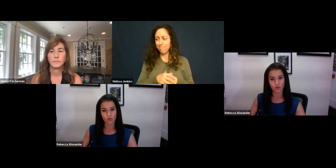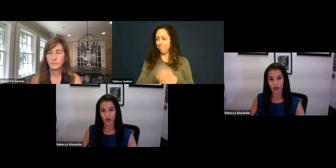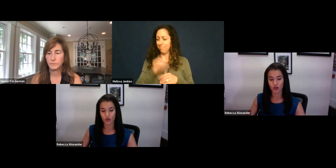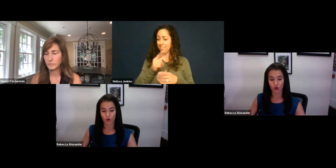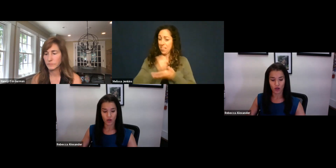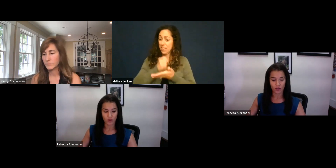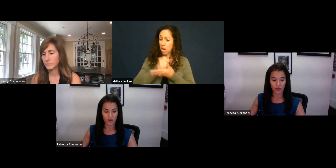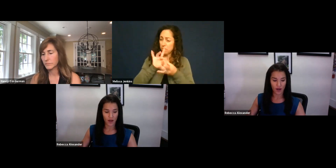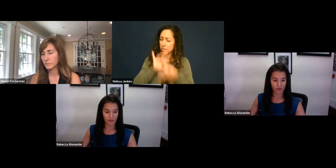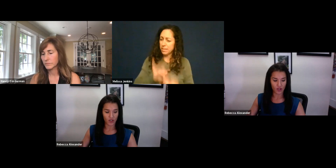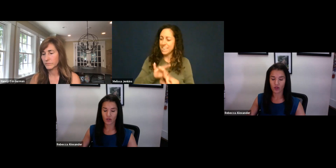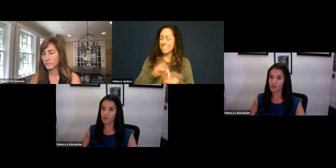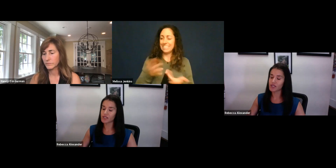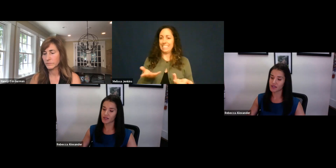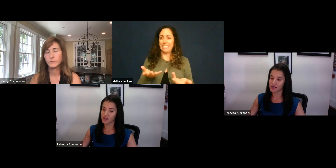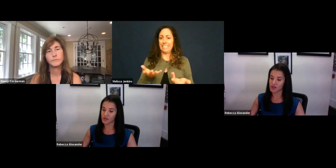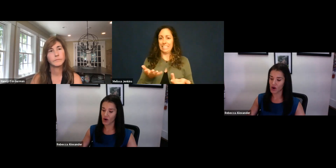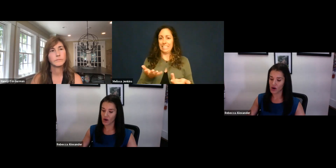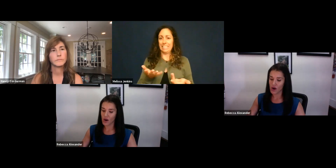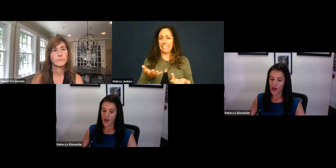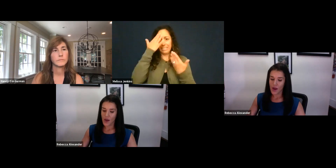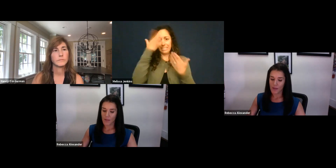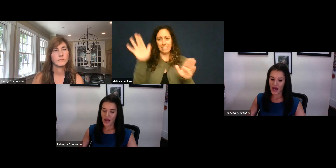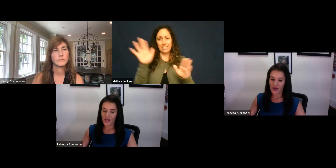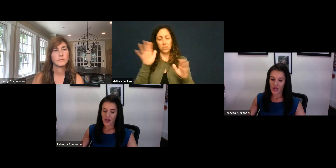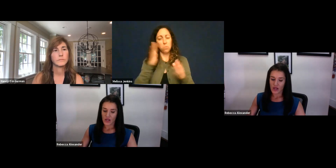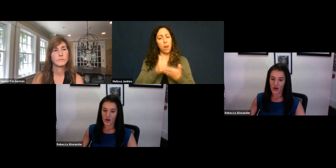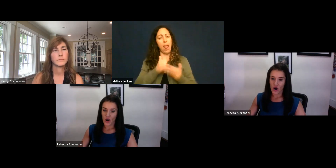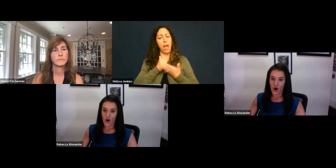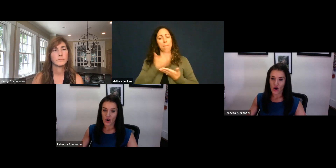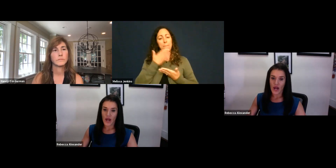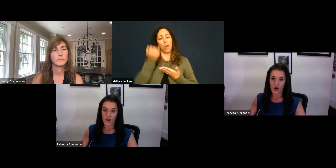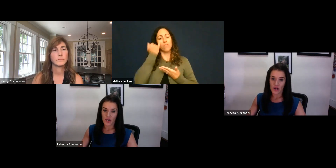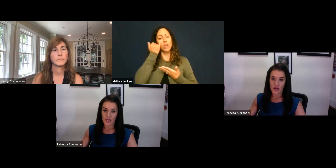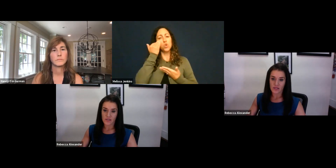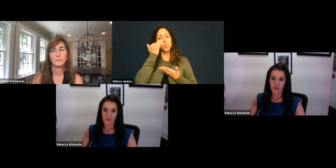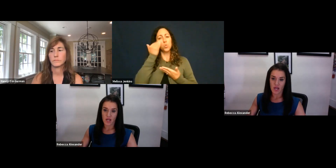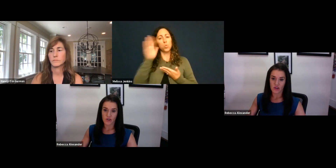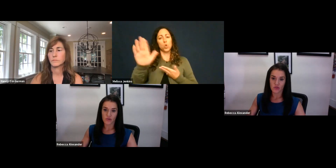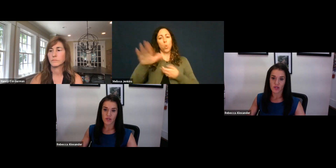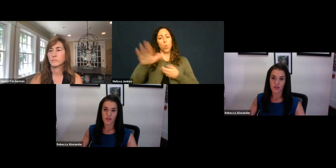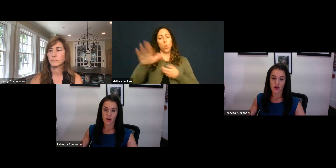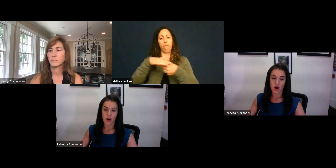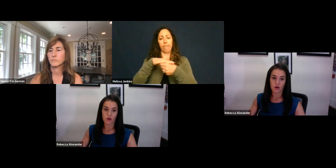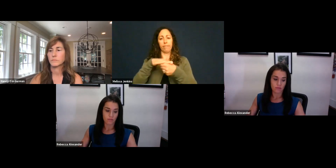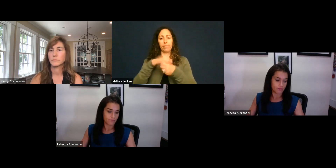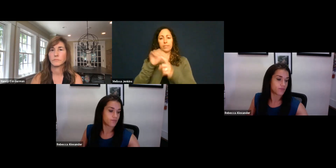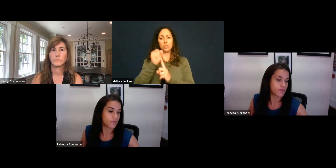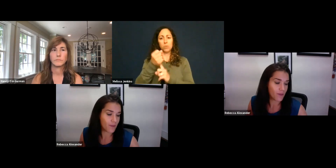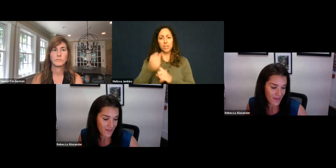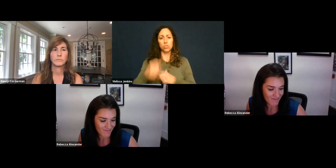of what your circumstances are. But there are areas of the country that-- [RINGING]